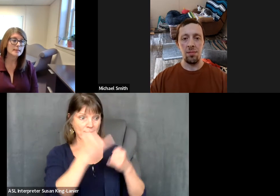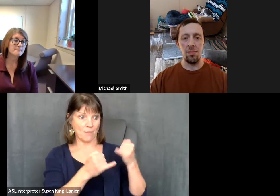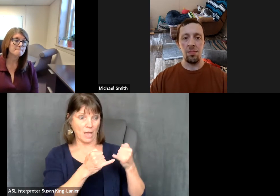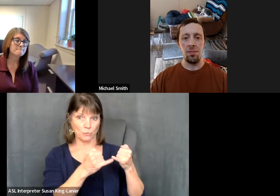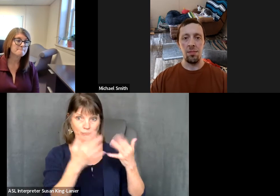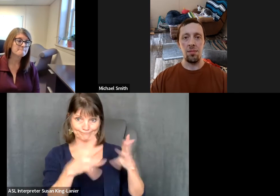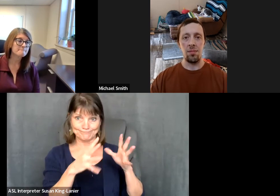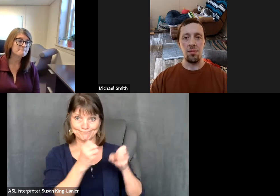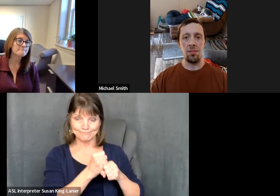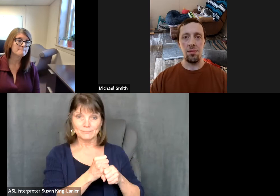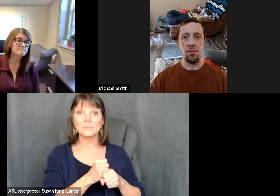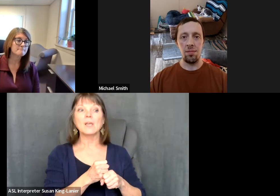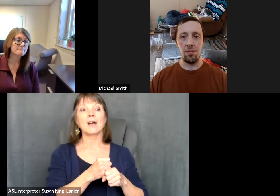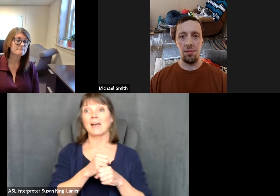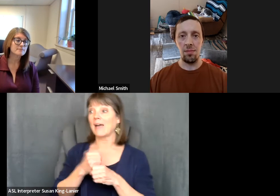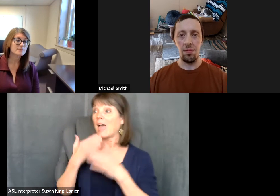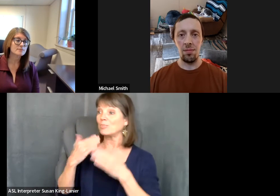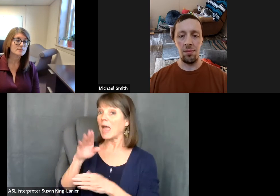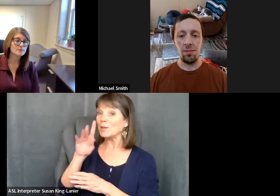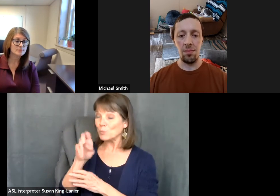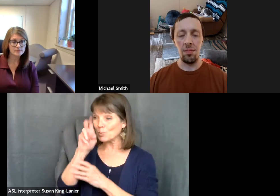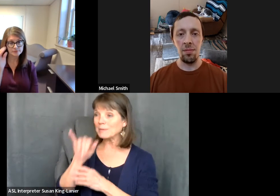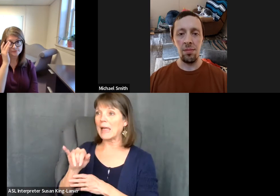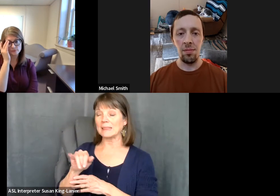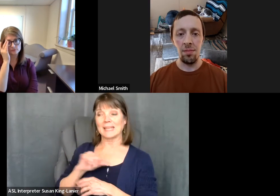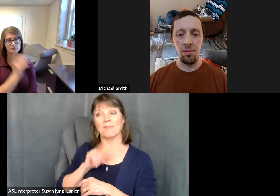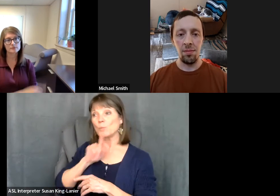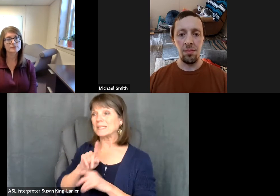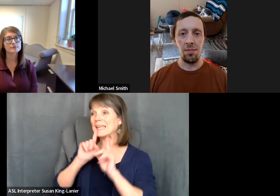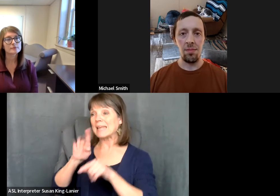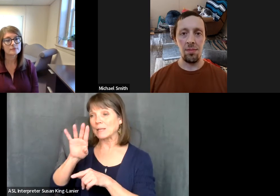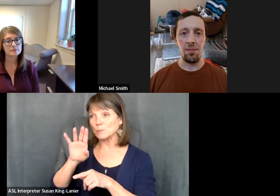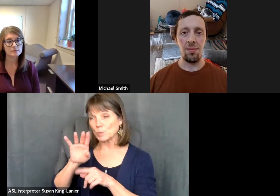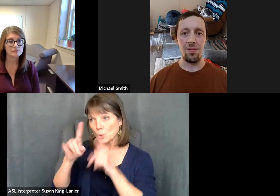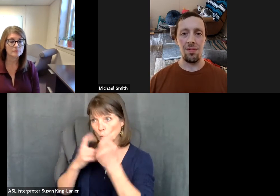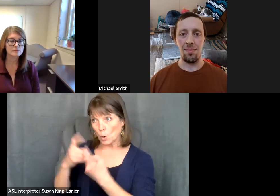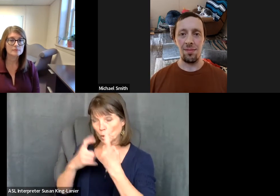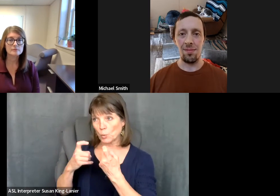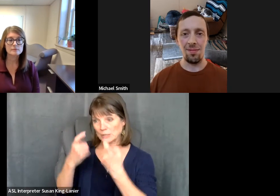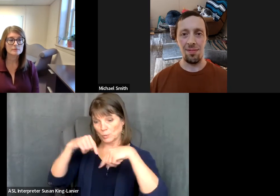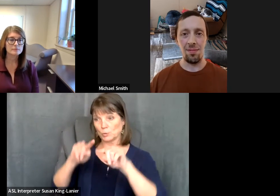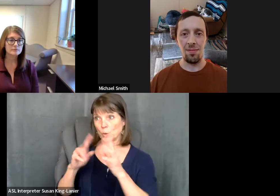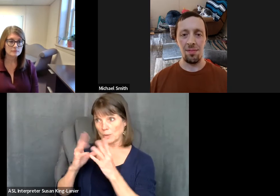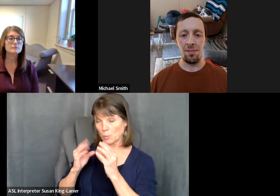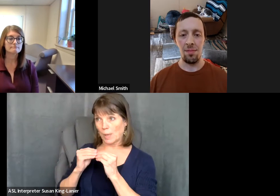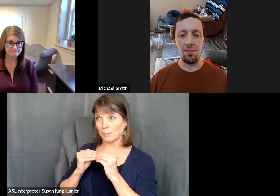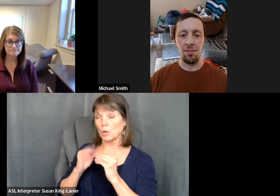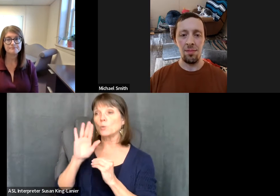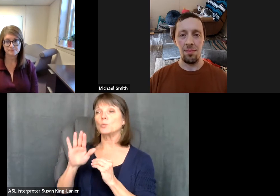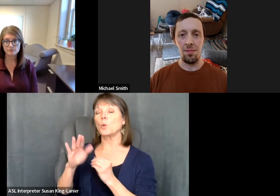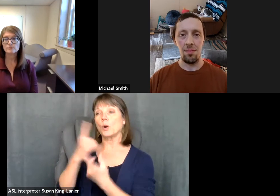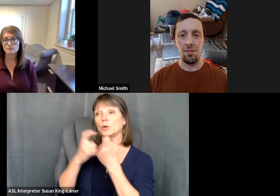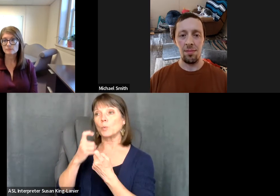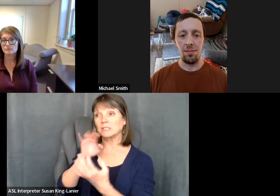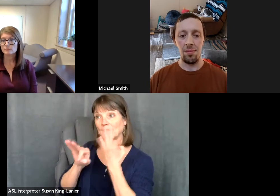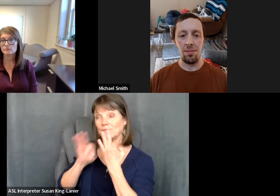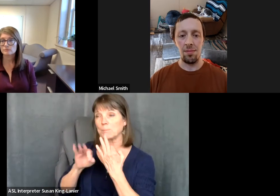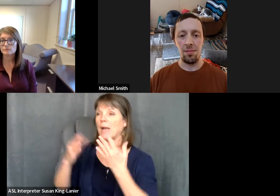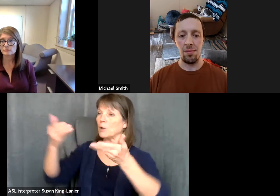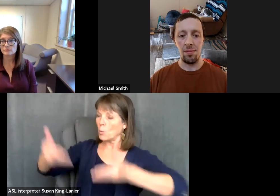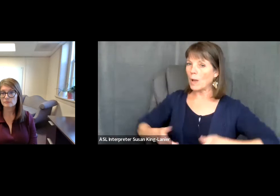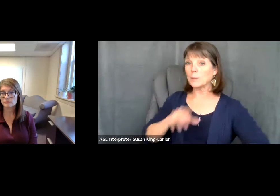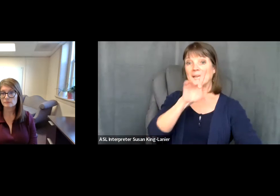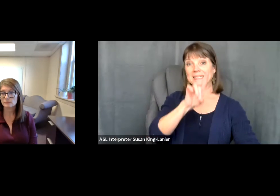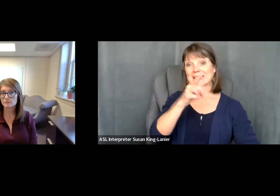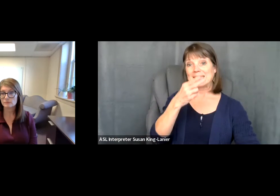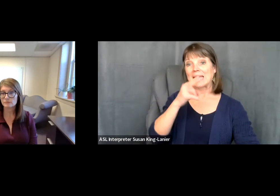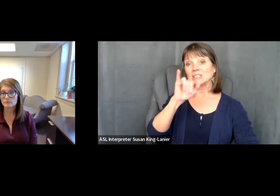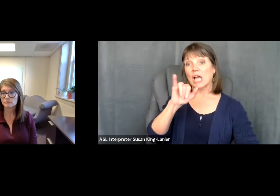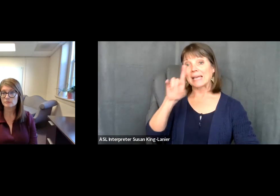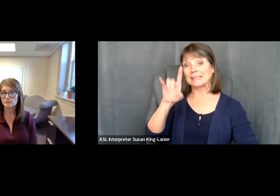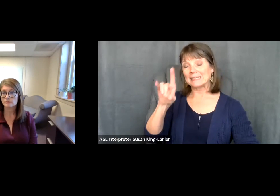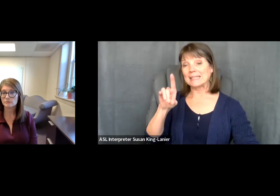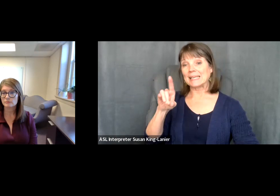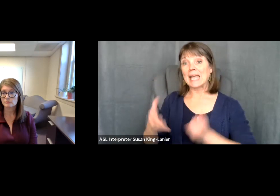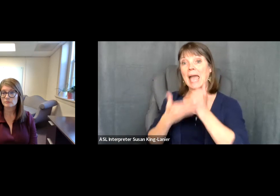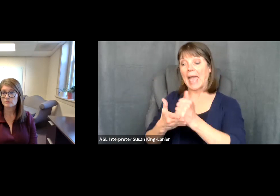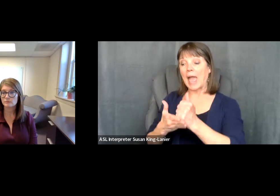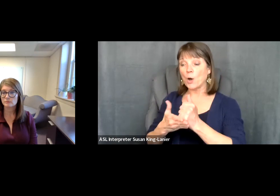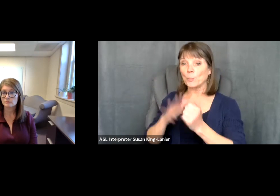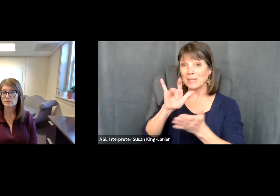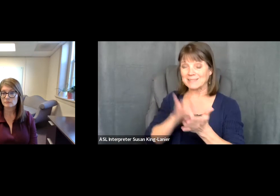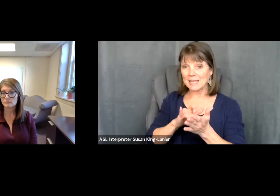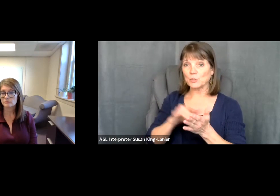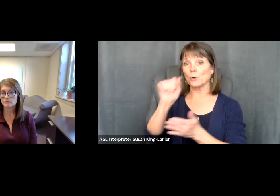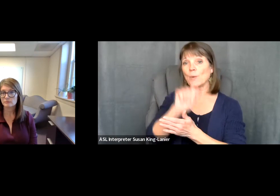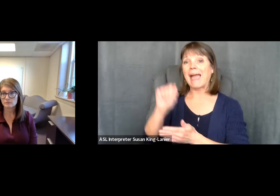Dina Reynolds: as Kelly said. If we could not get an opportunity to answer your question during the Webinar questions and feedback are welcome at Bh: I Ddd. Help Center at Dhs, by Nc. Gov.